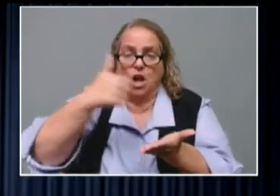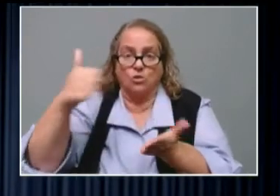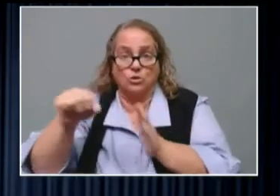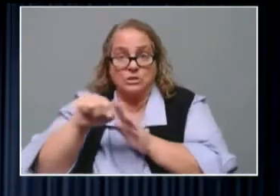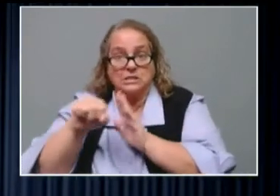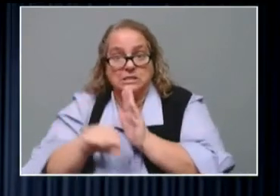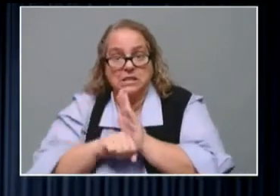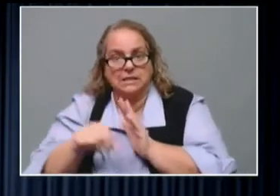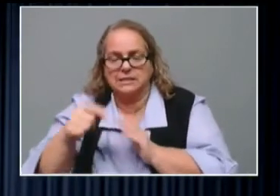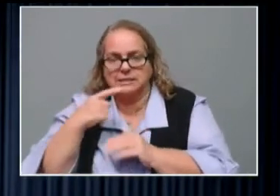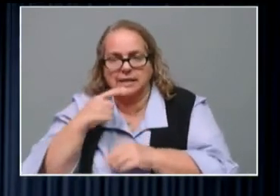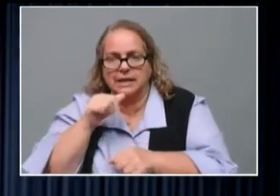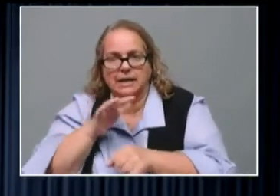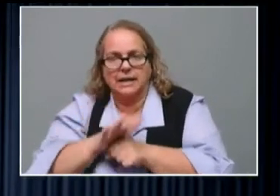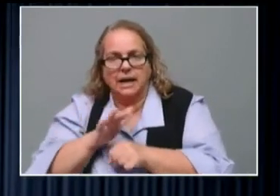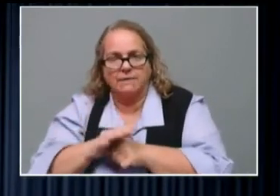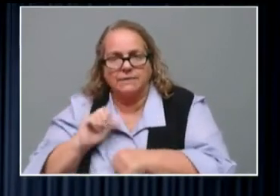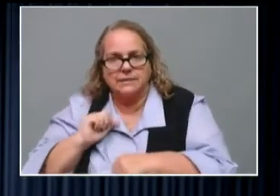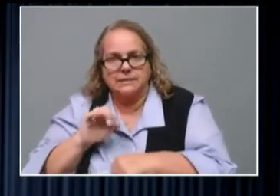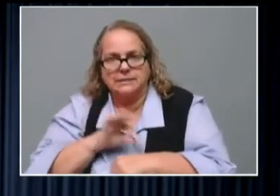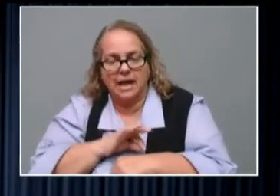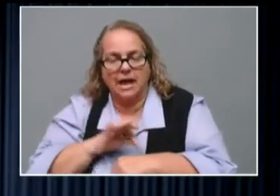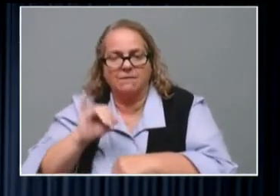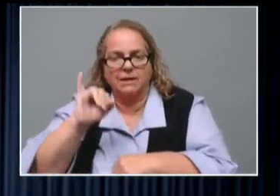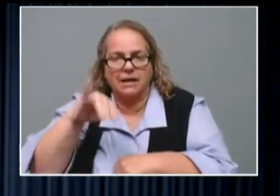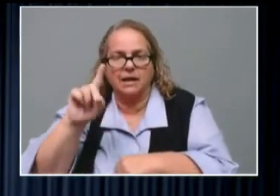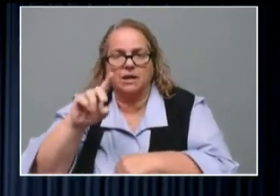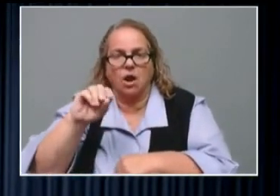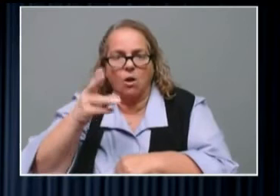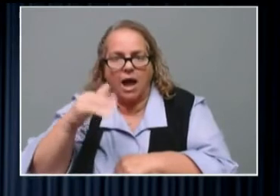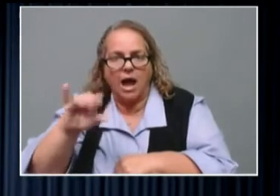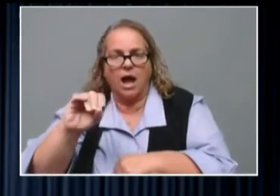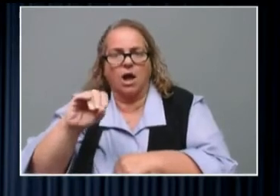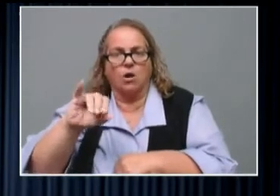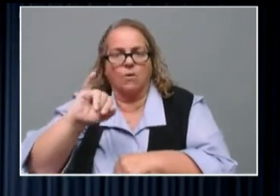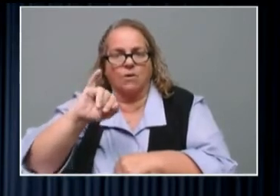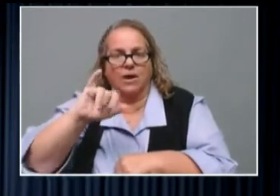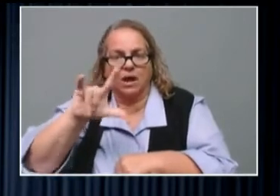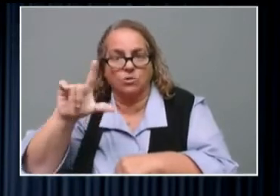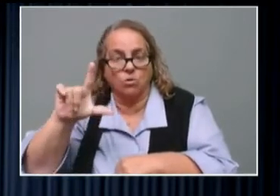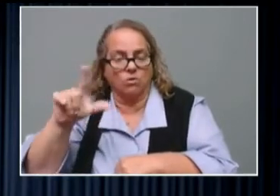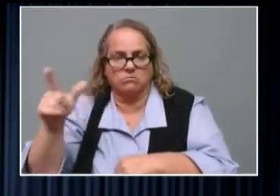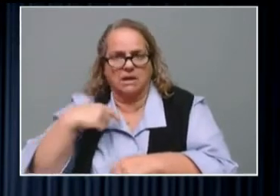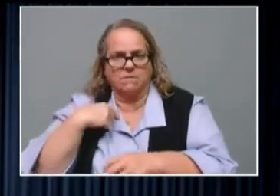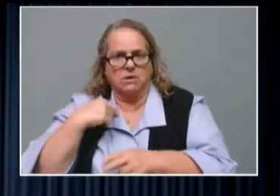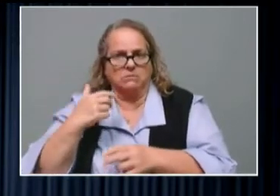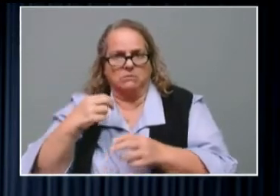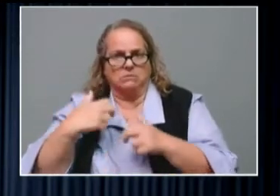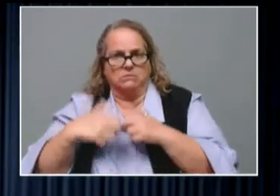Missouri indiana Illinois Ohio London house Kentucky stack up with that. And